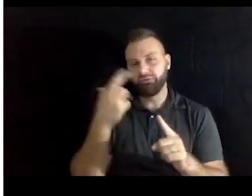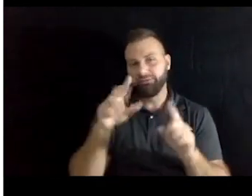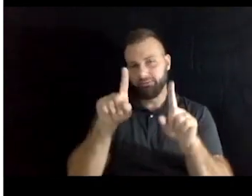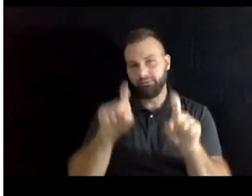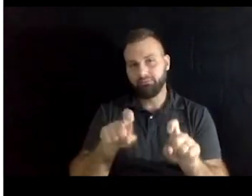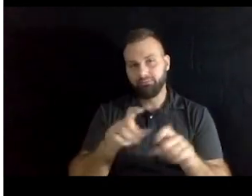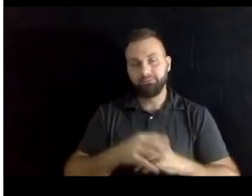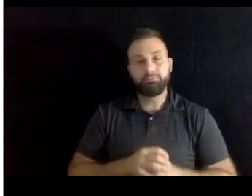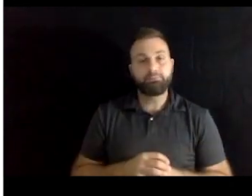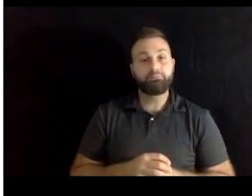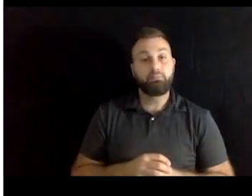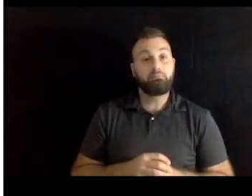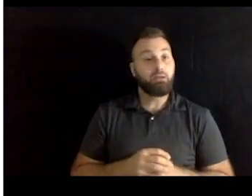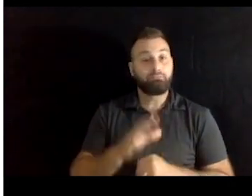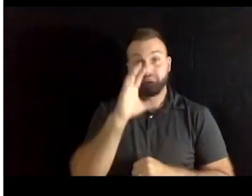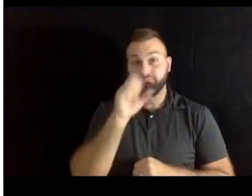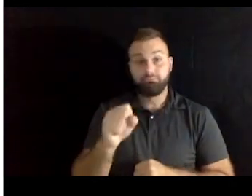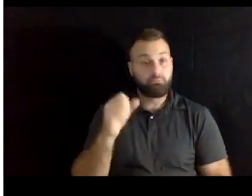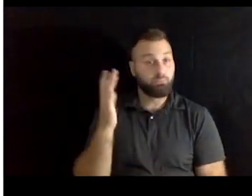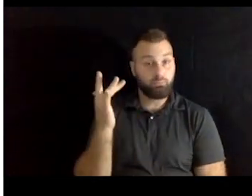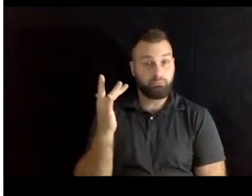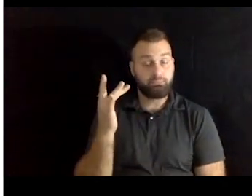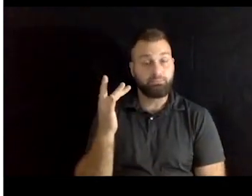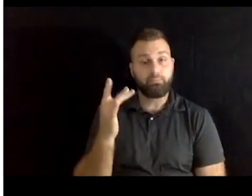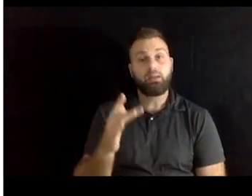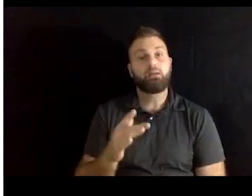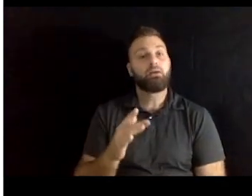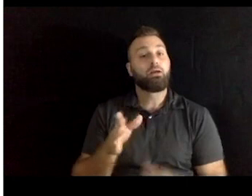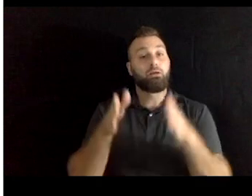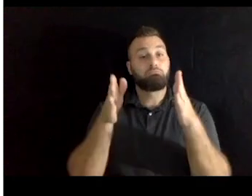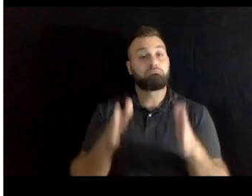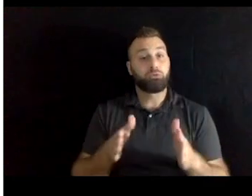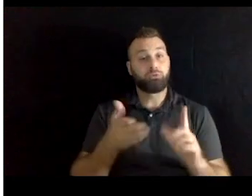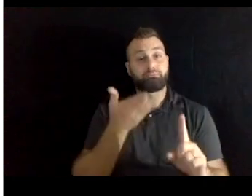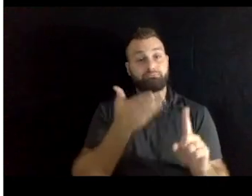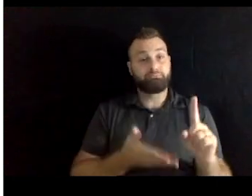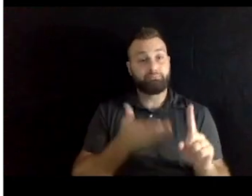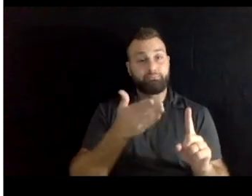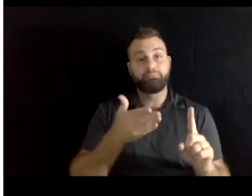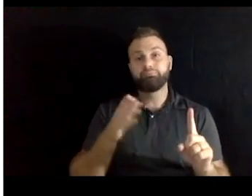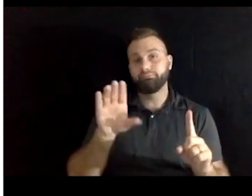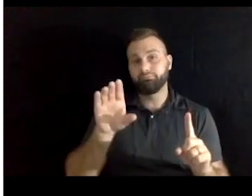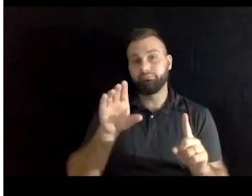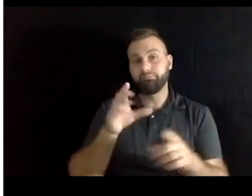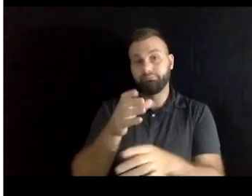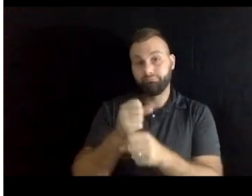that's why we're testing it. But the reason that is appealing is that when you look at someone who's